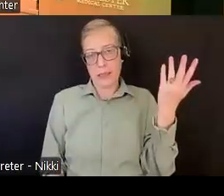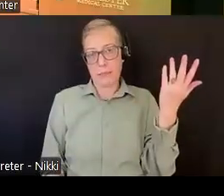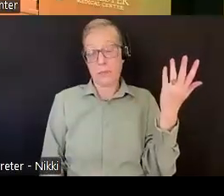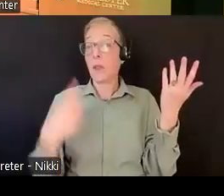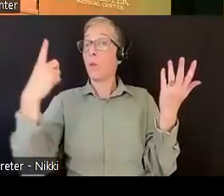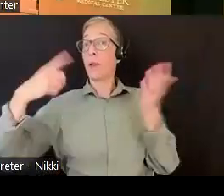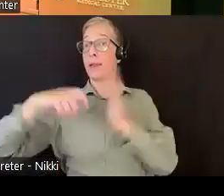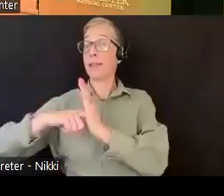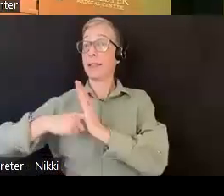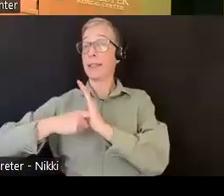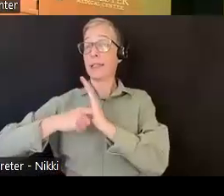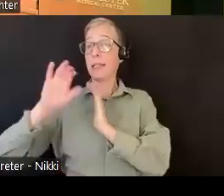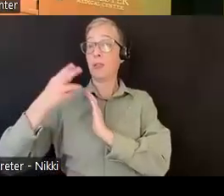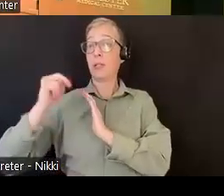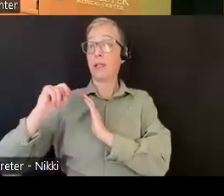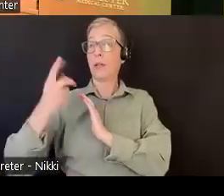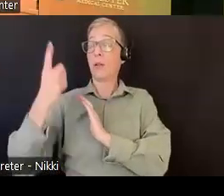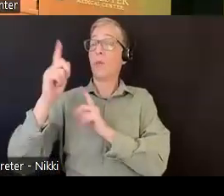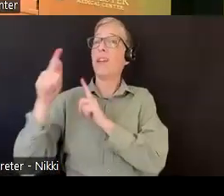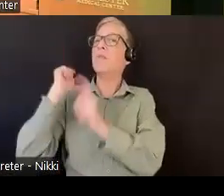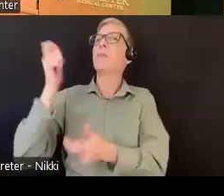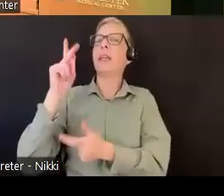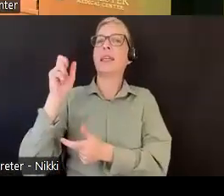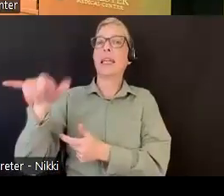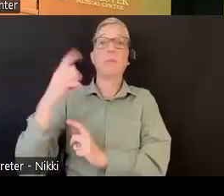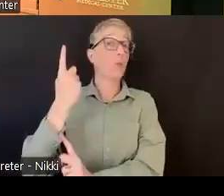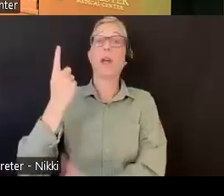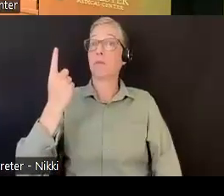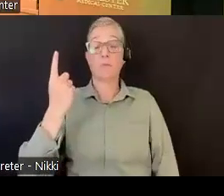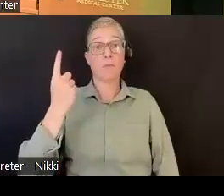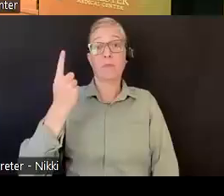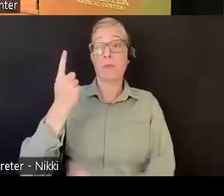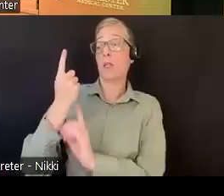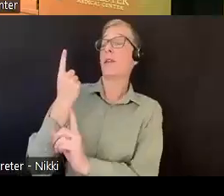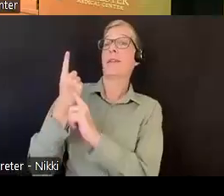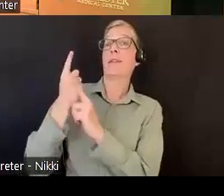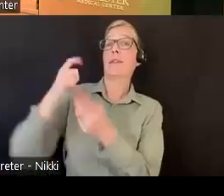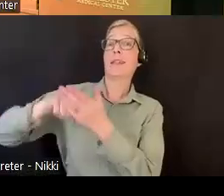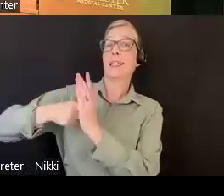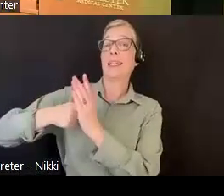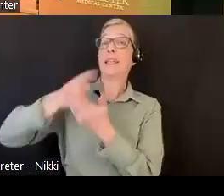that has one big key on it and this key works for every single patient would you want to learn about